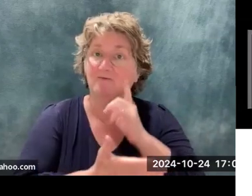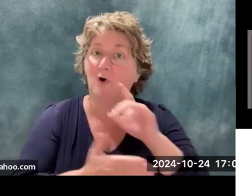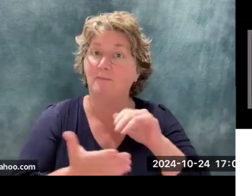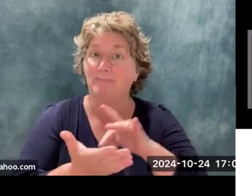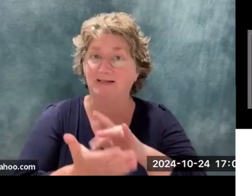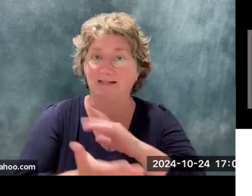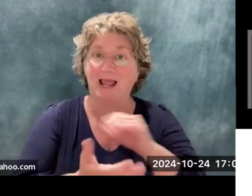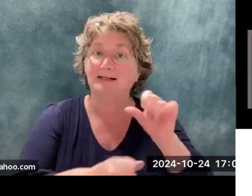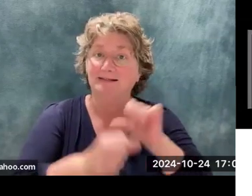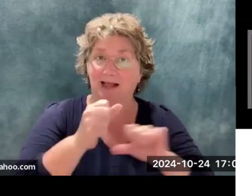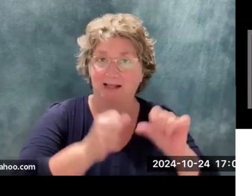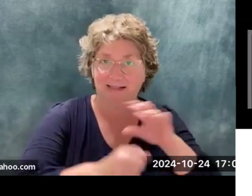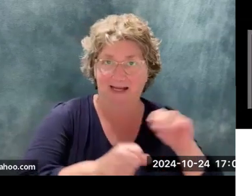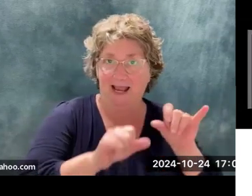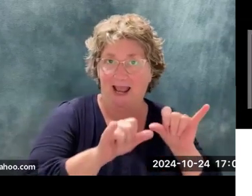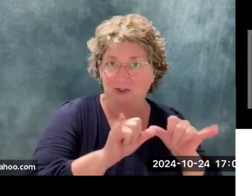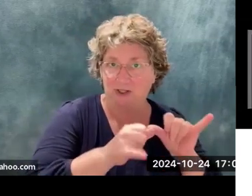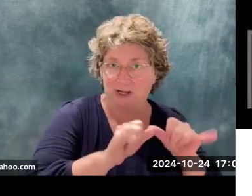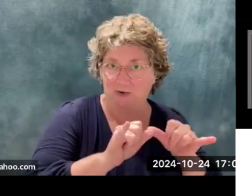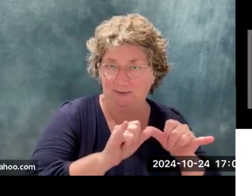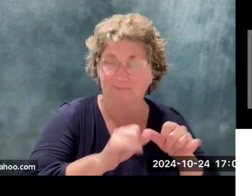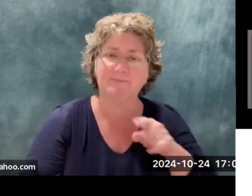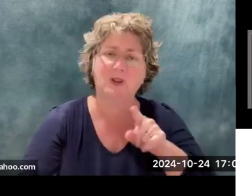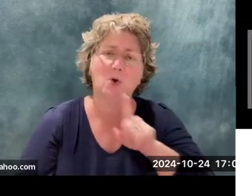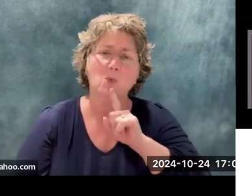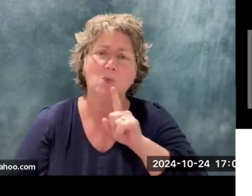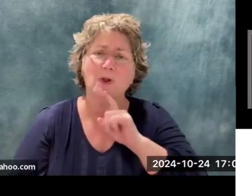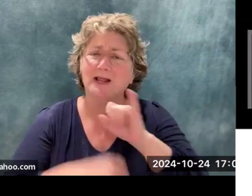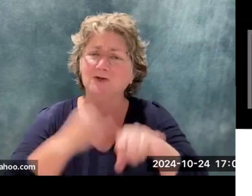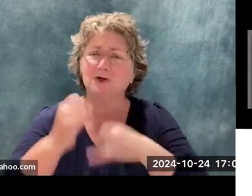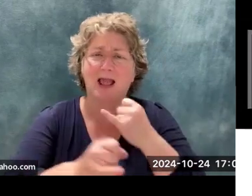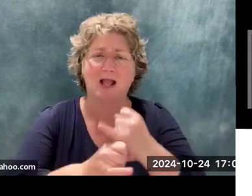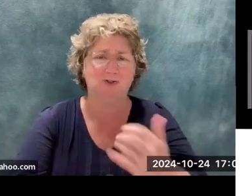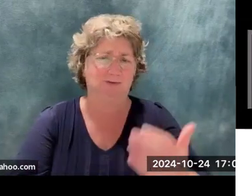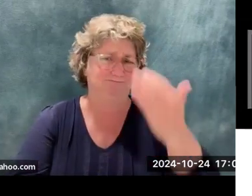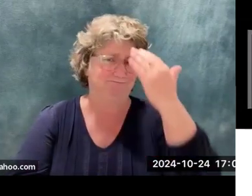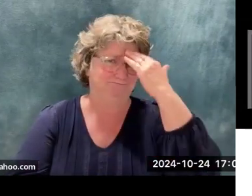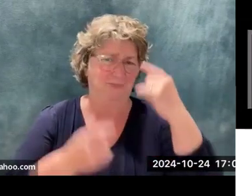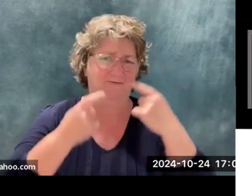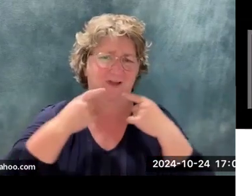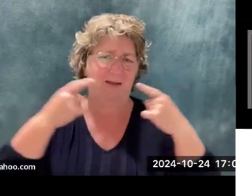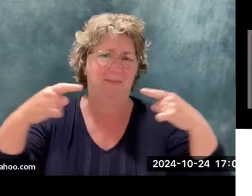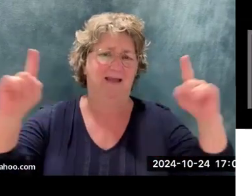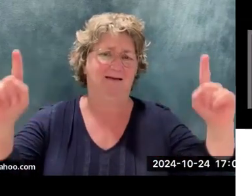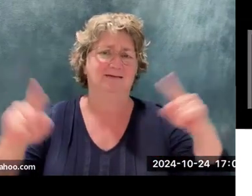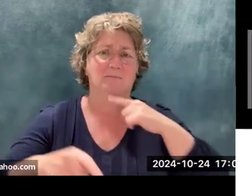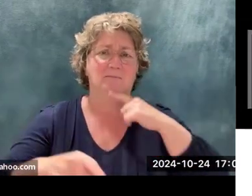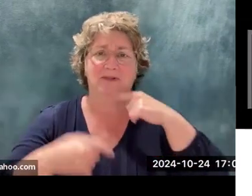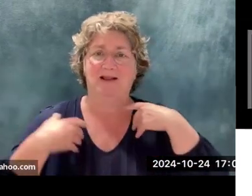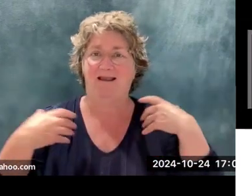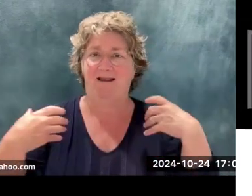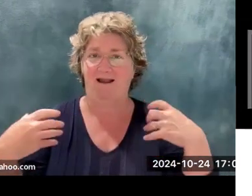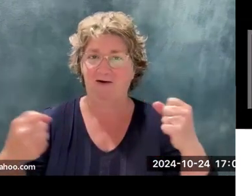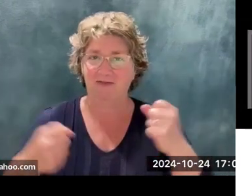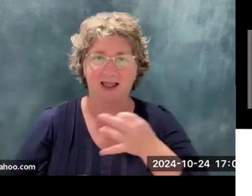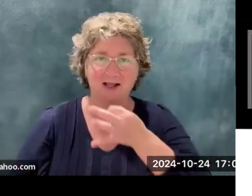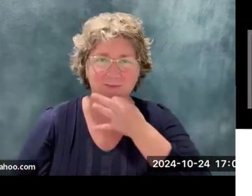Dr. Vermund is an internationally renowned public health expert and was appointed as President for Global Virus Network.